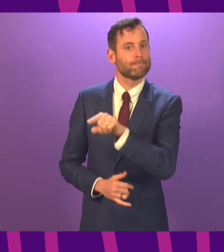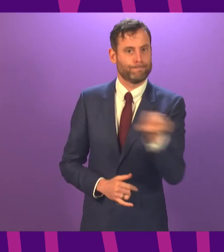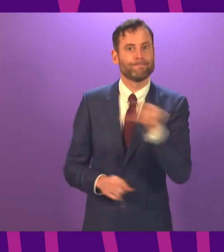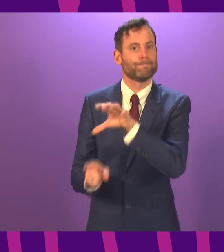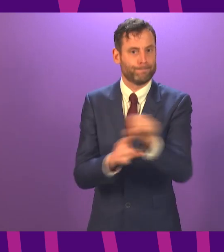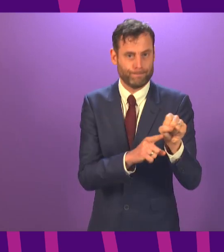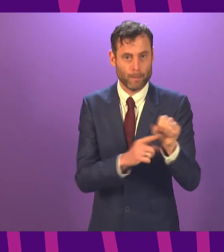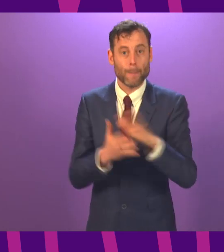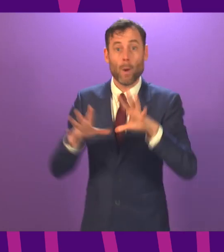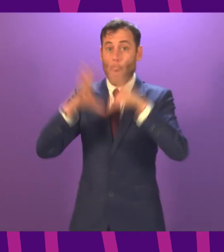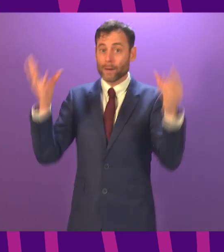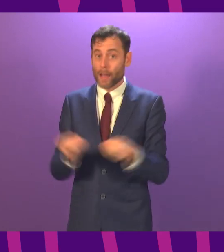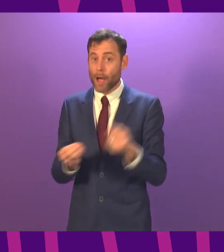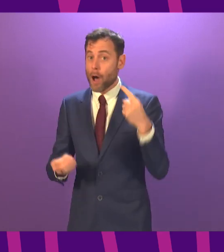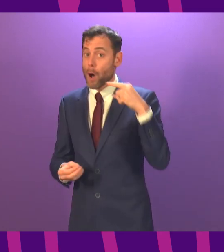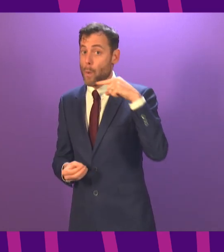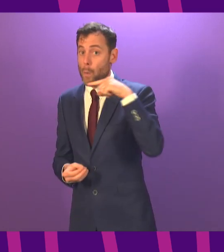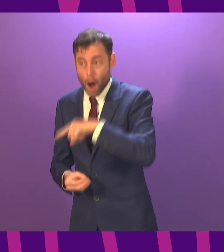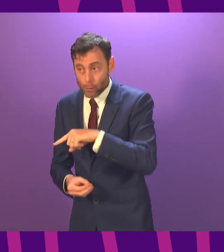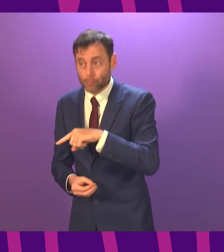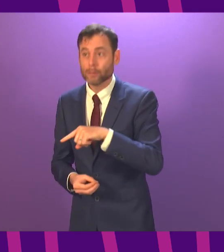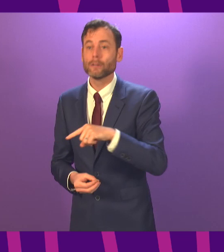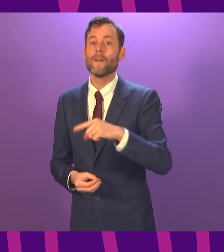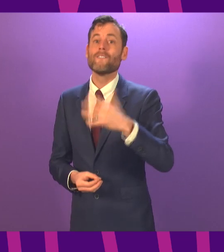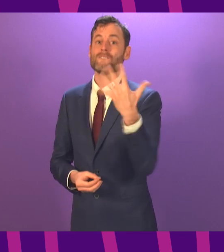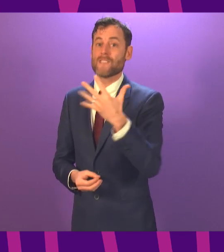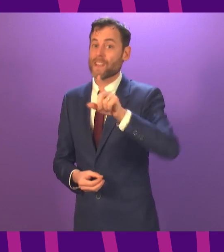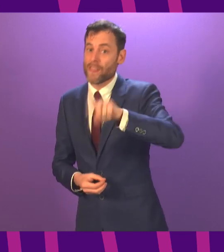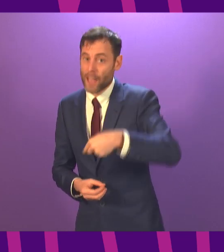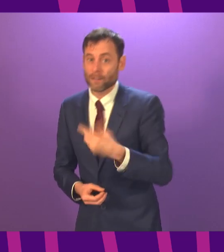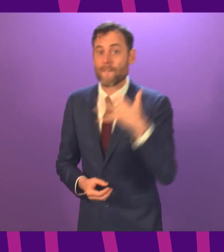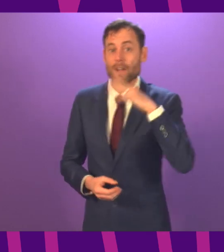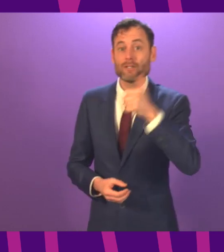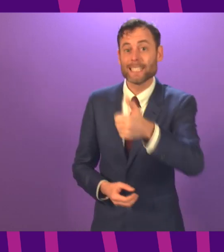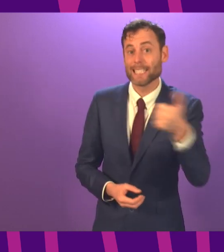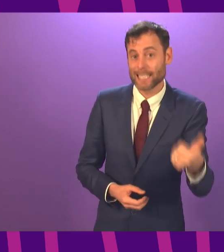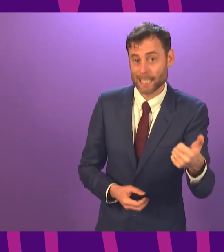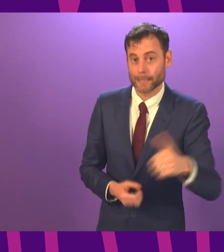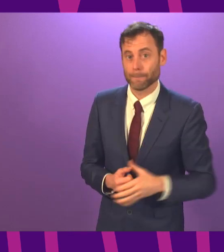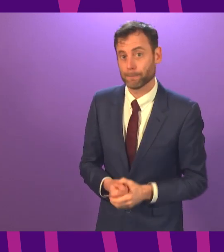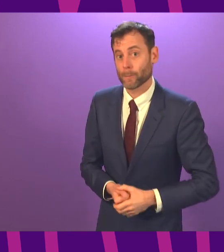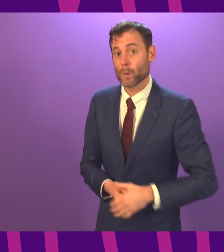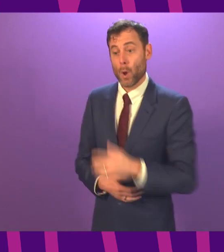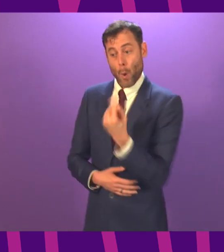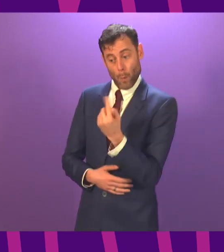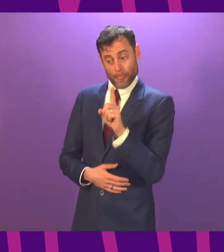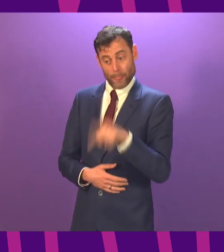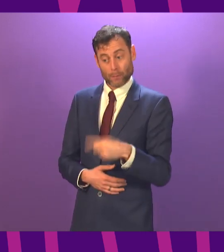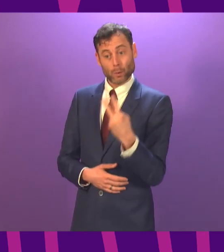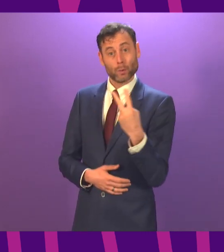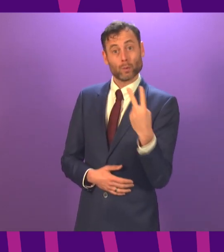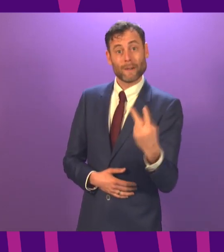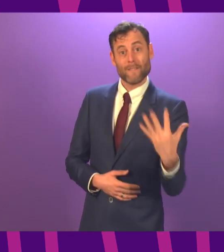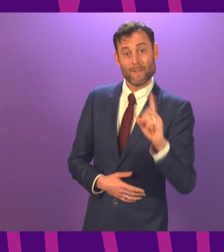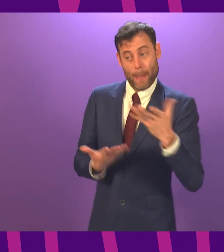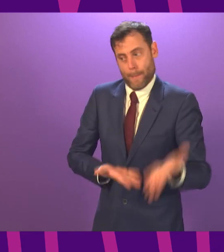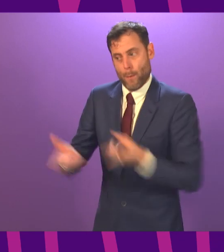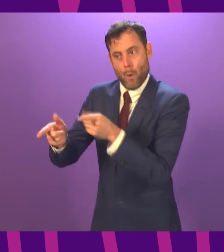the total number of cases is now 115,566. There are currently 1,025 people in hospital,